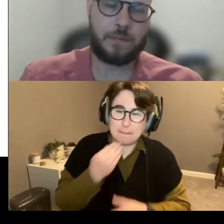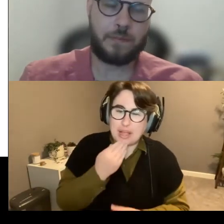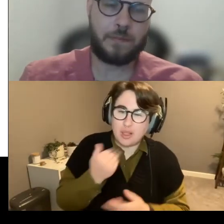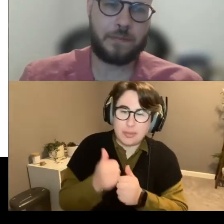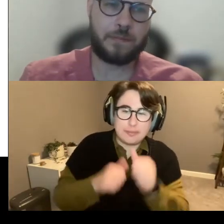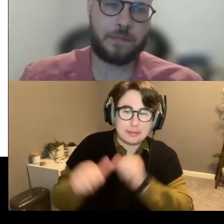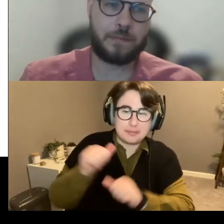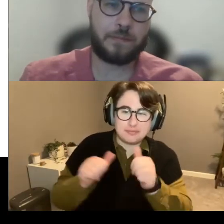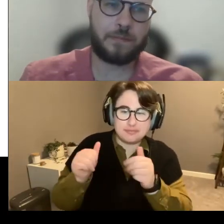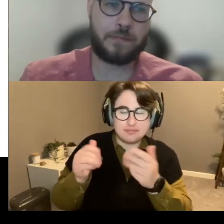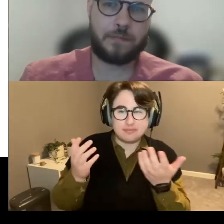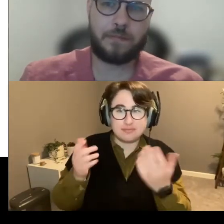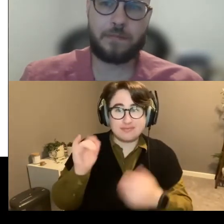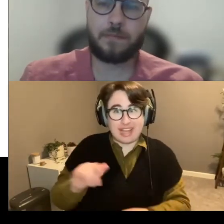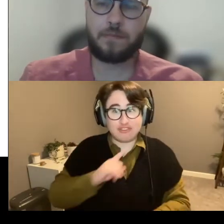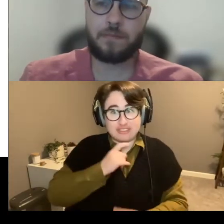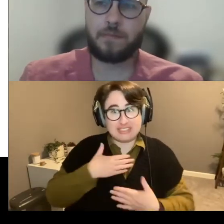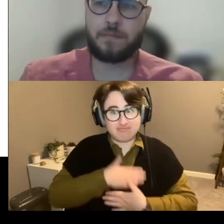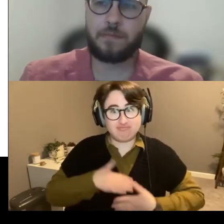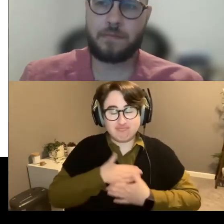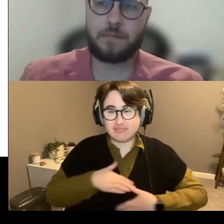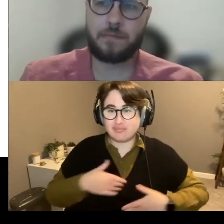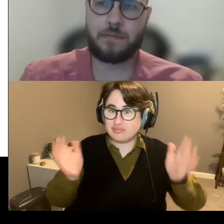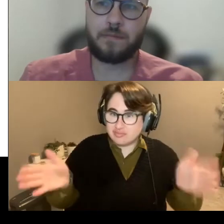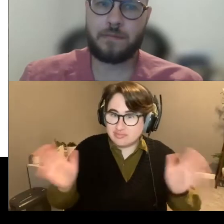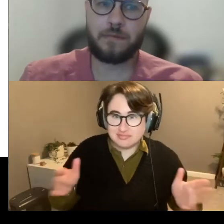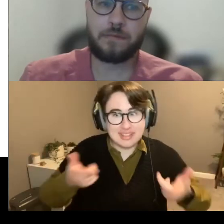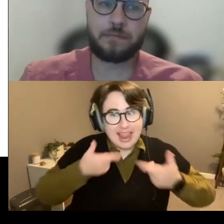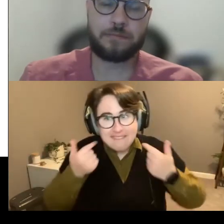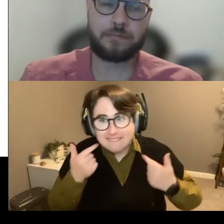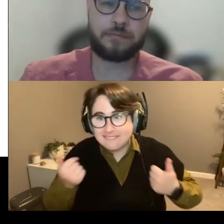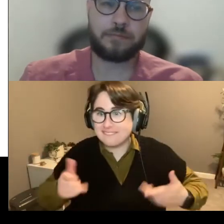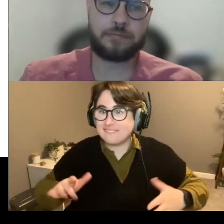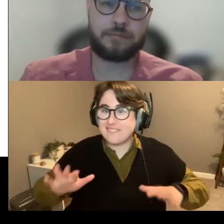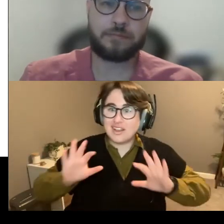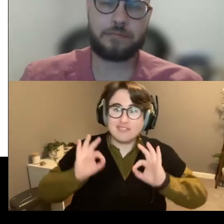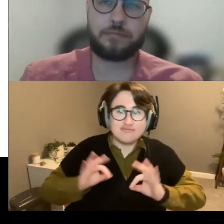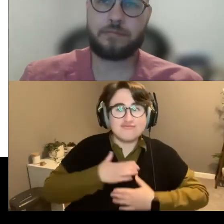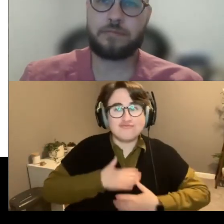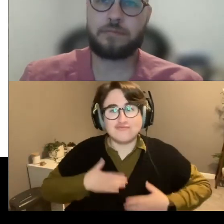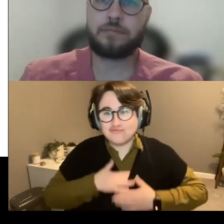because that's joy and pleasure. Laugh, have a good time, be in community.